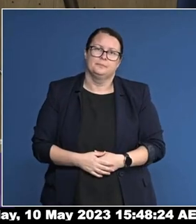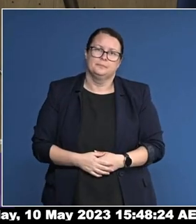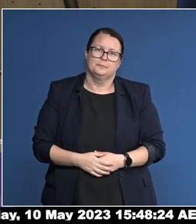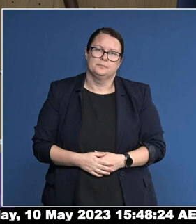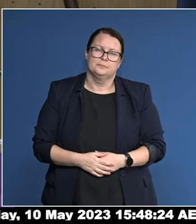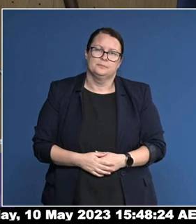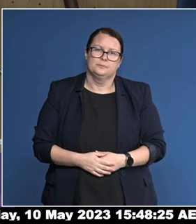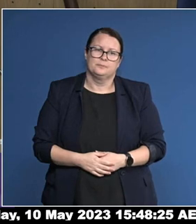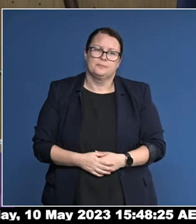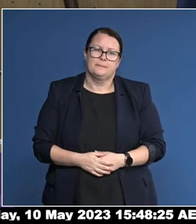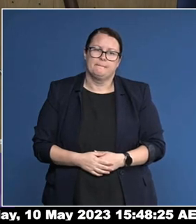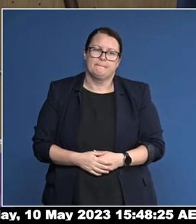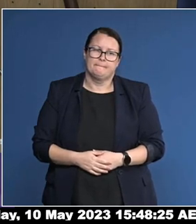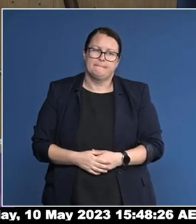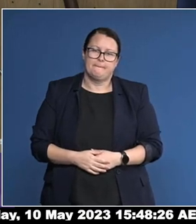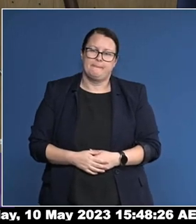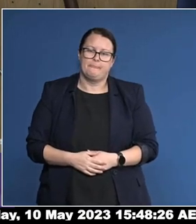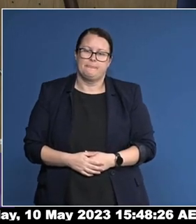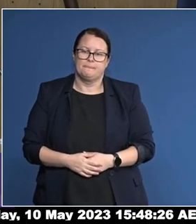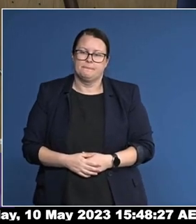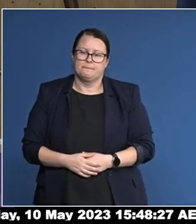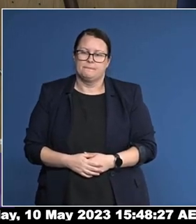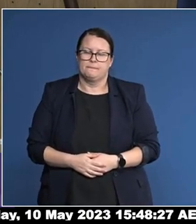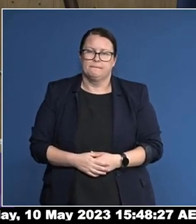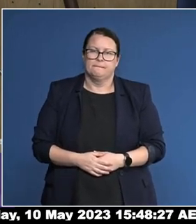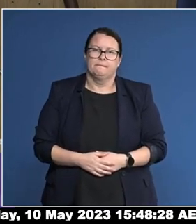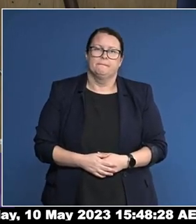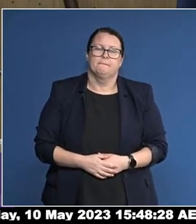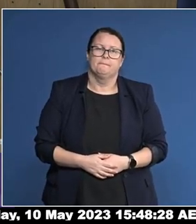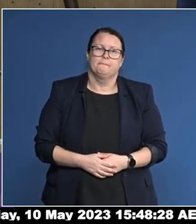More importantly, there is extensive drafting work going on right across the Royal